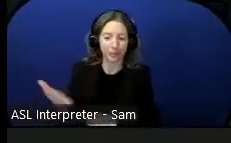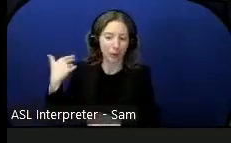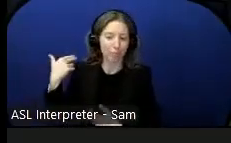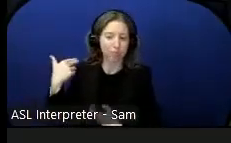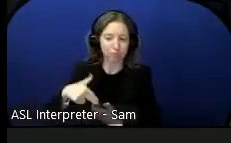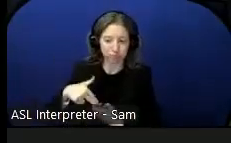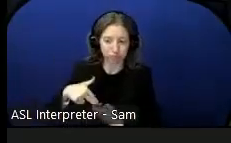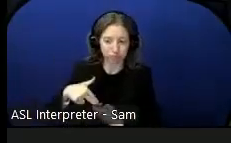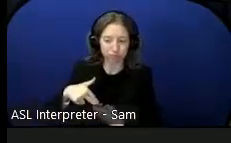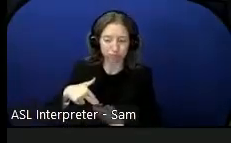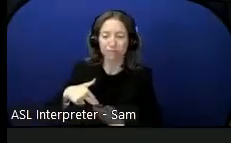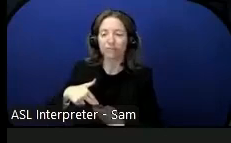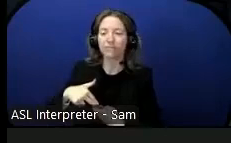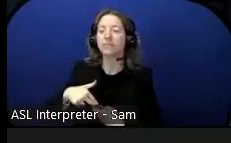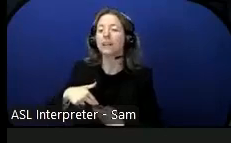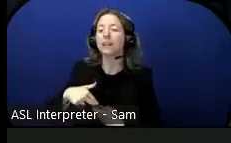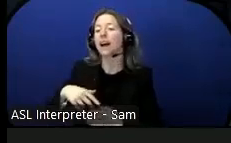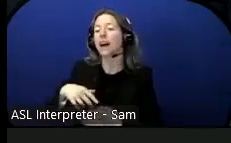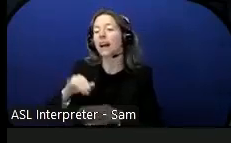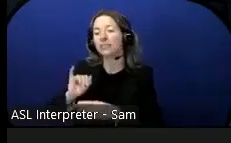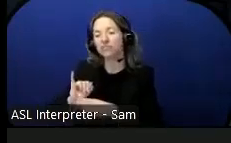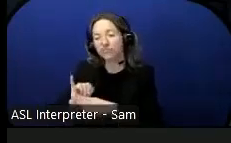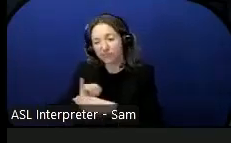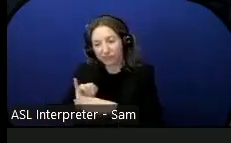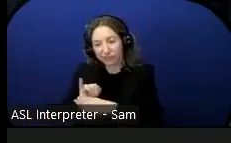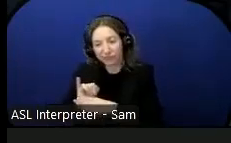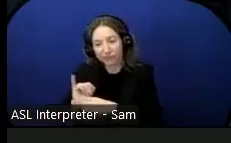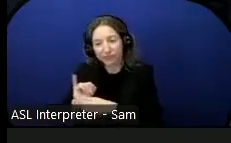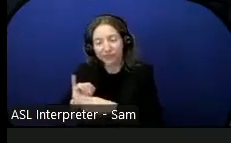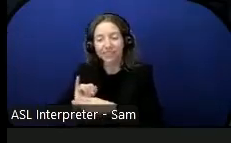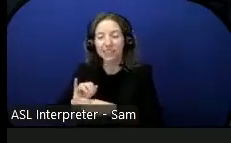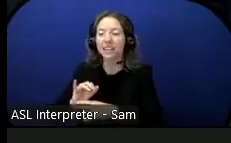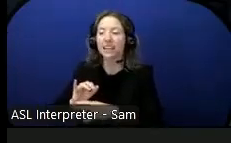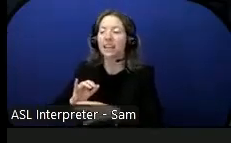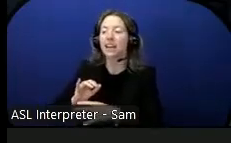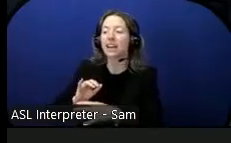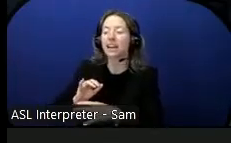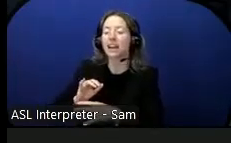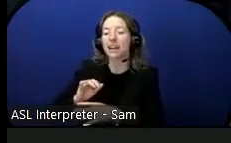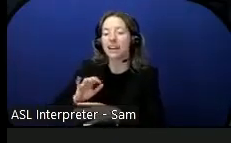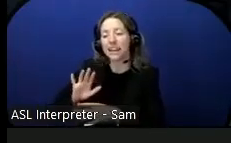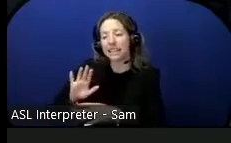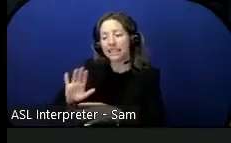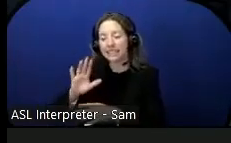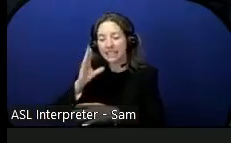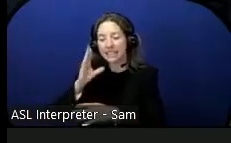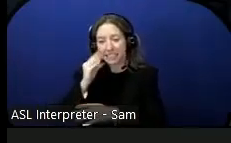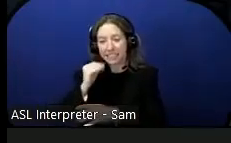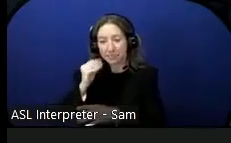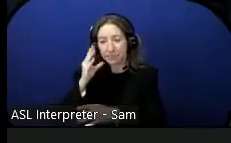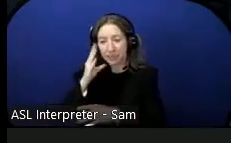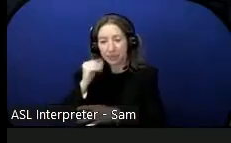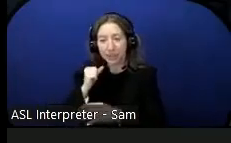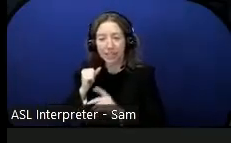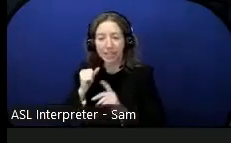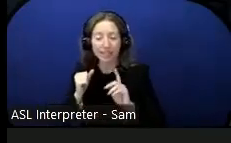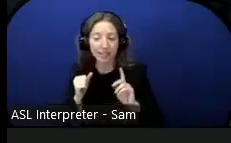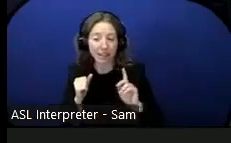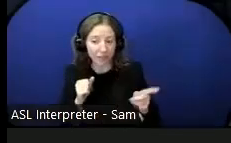He had done some really interesting accessibility work on the website of the university that he attended